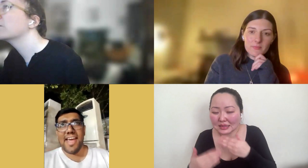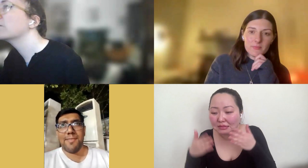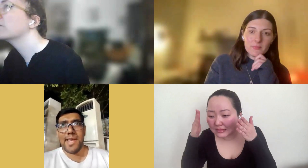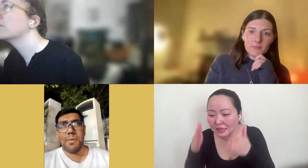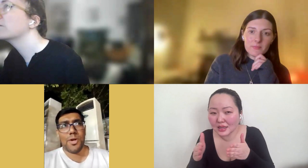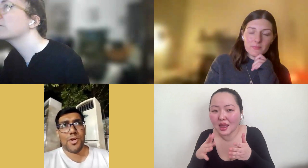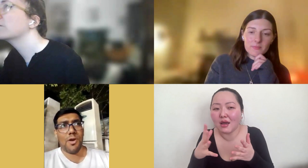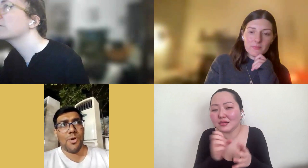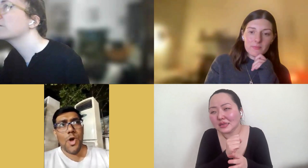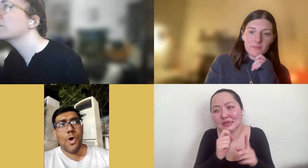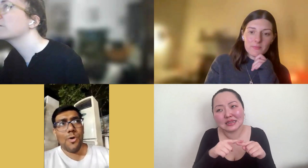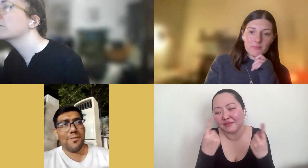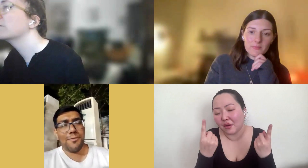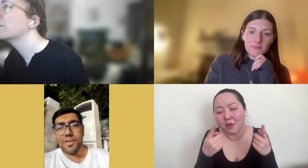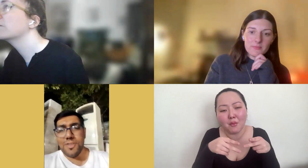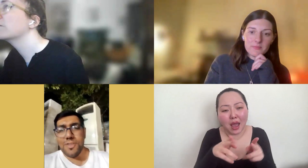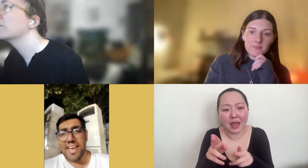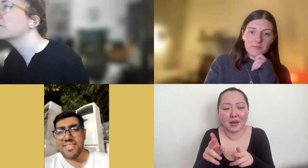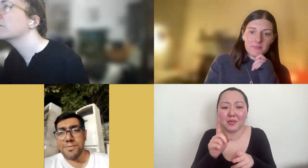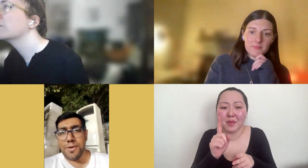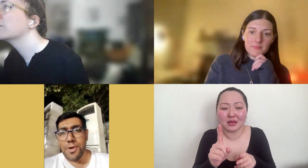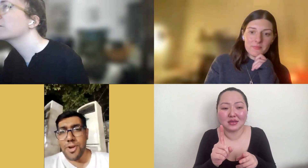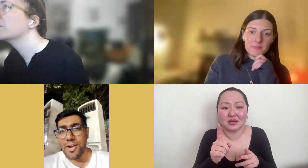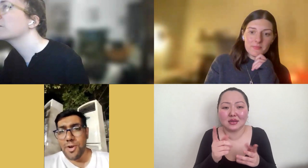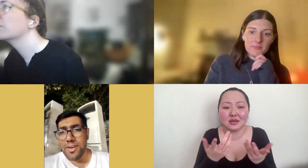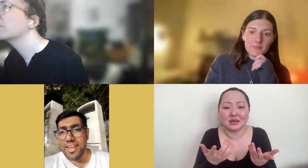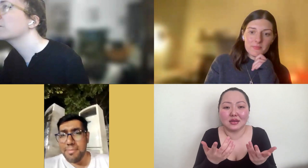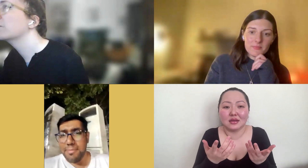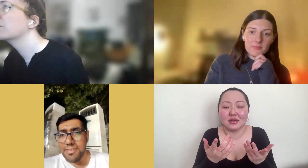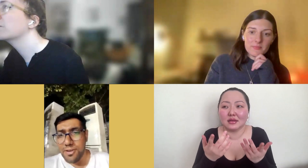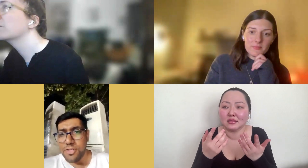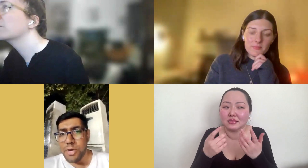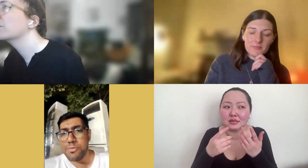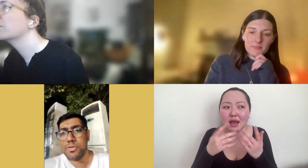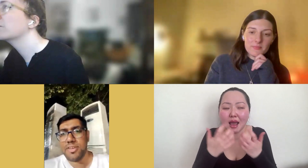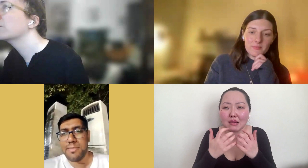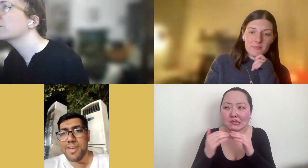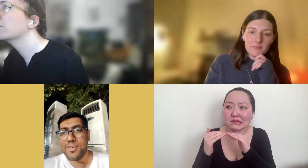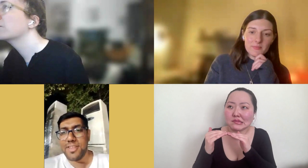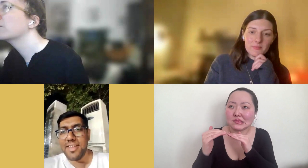line I have been able to now only focus on Access for ALL and not think about odd jobs to make sure